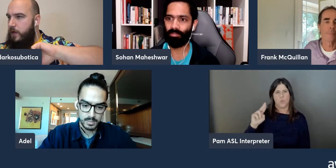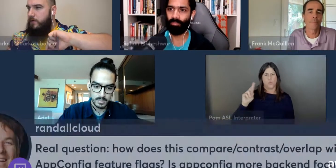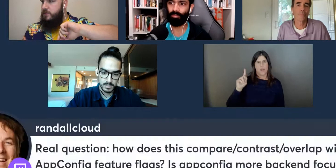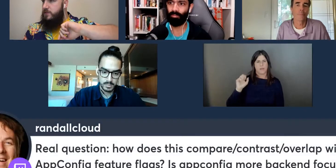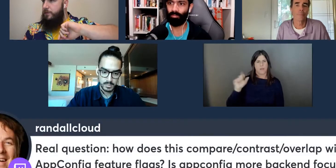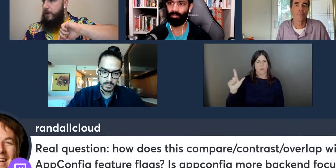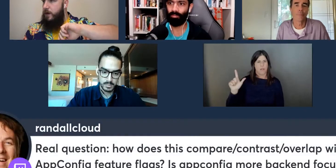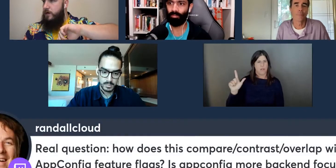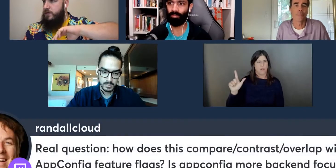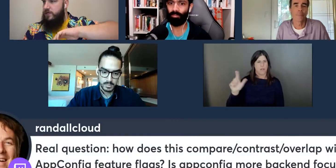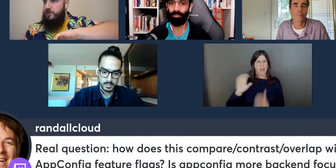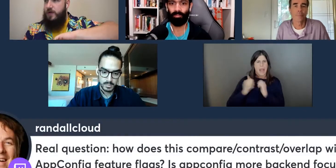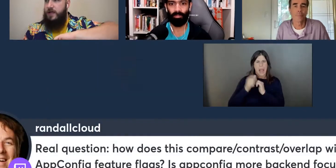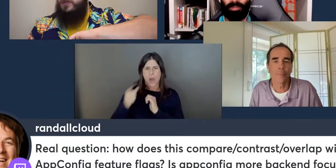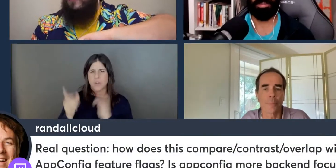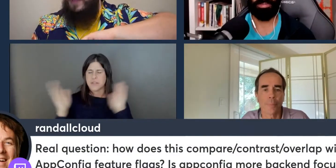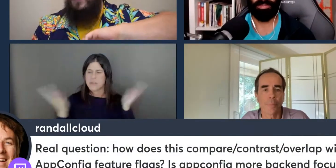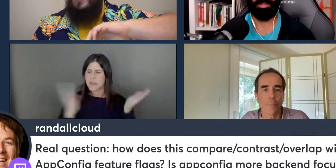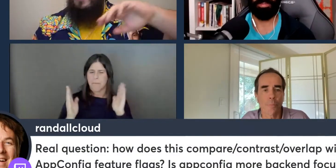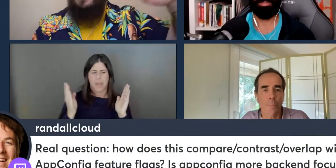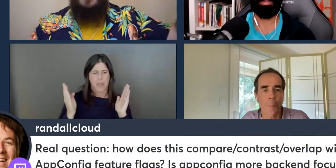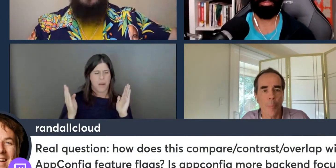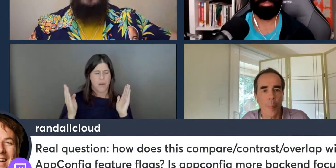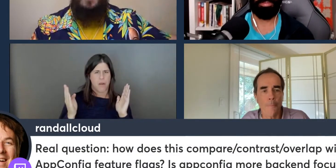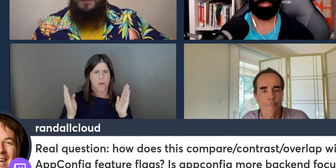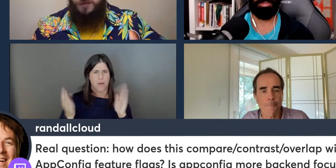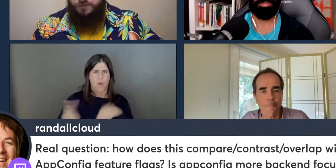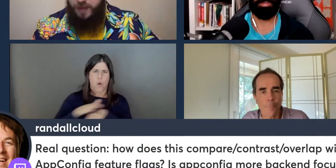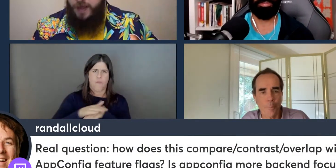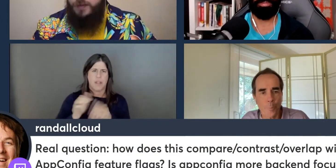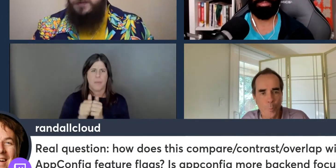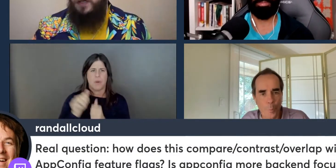How does this compare/contrast overlap with database AWS AppConfig feature flags?